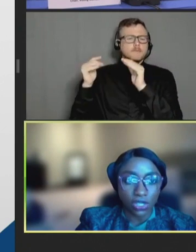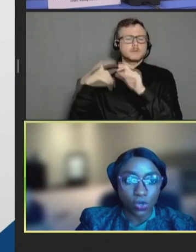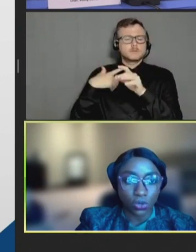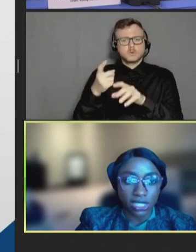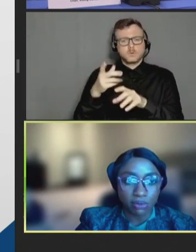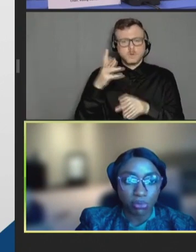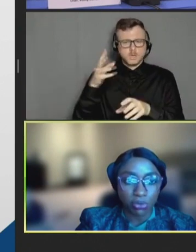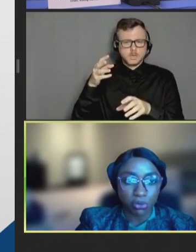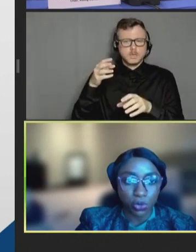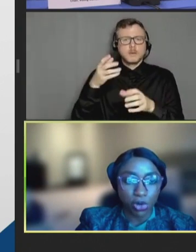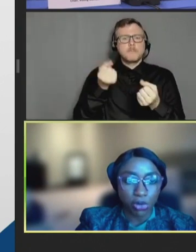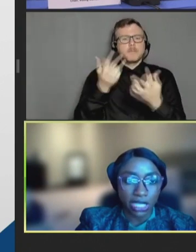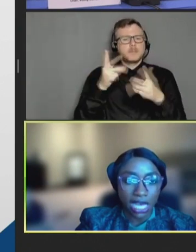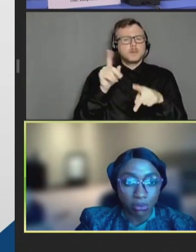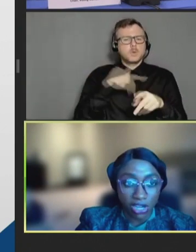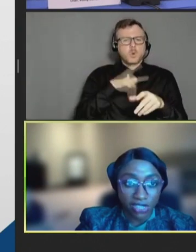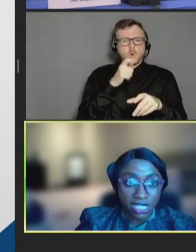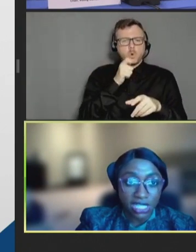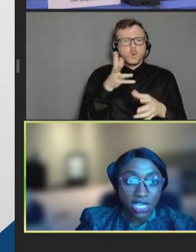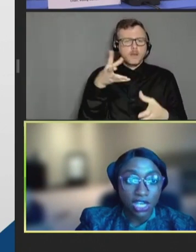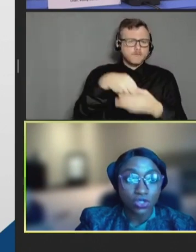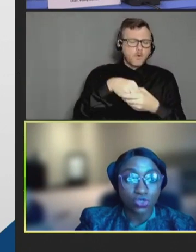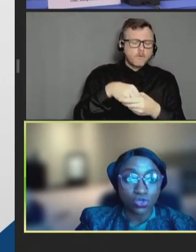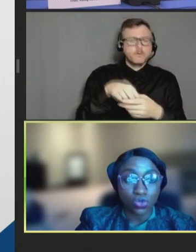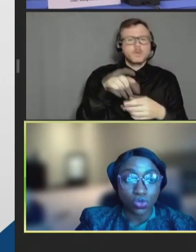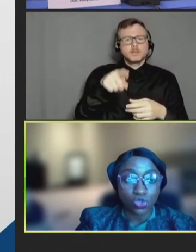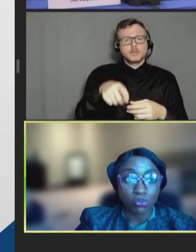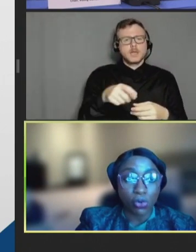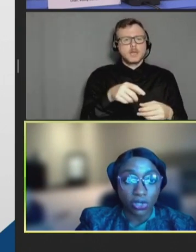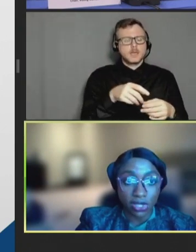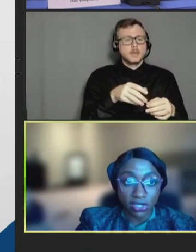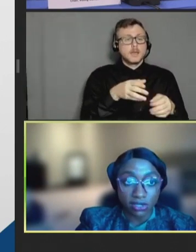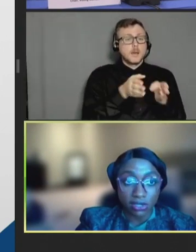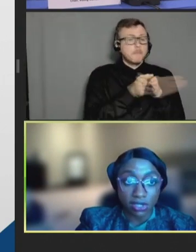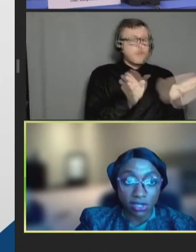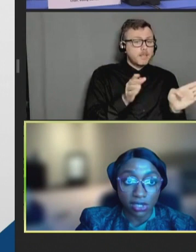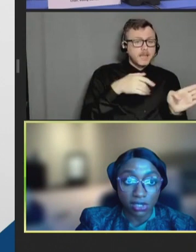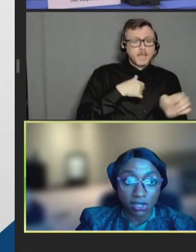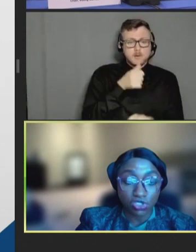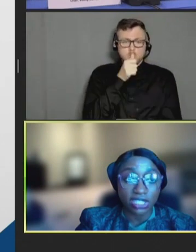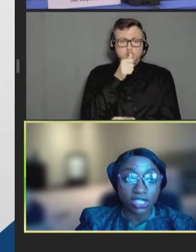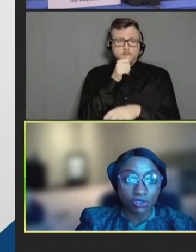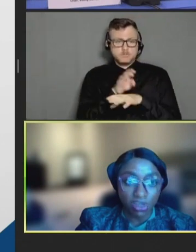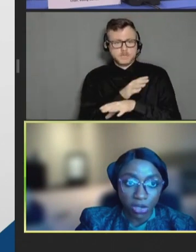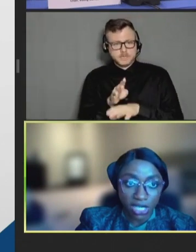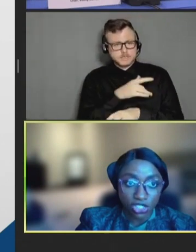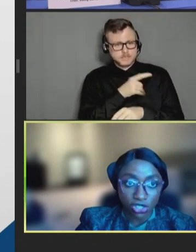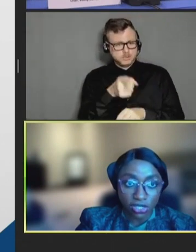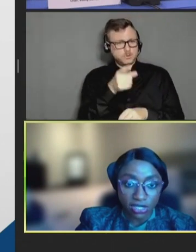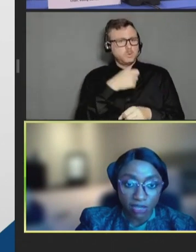stakeholders with public and private to support the strengthening of the immunization system.